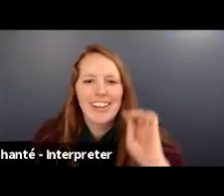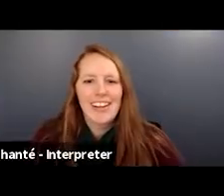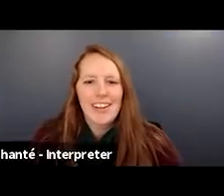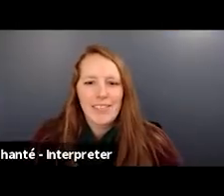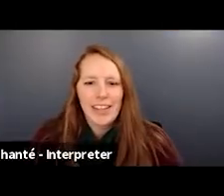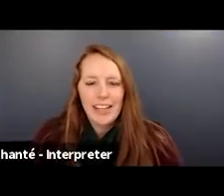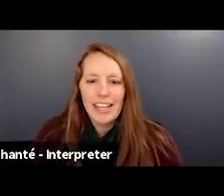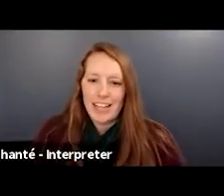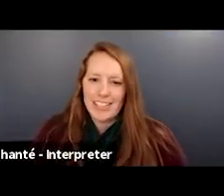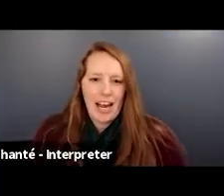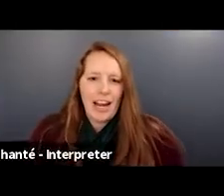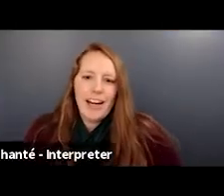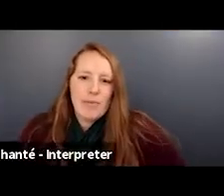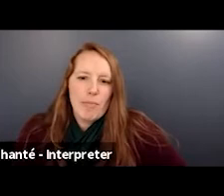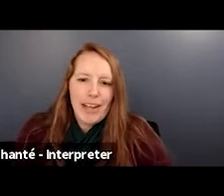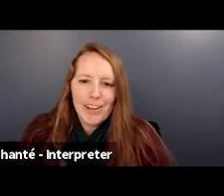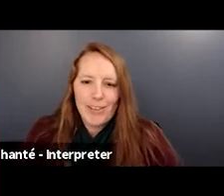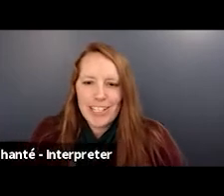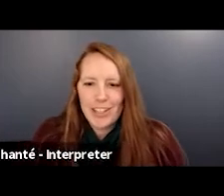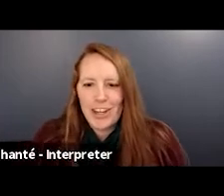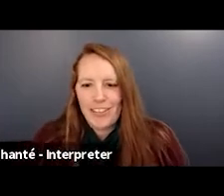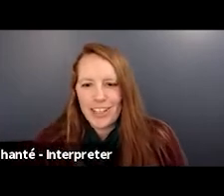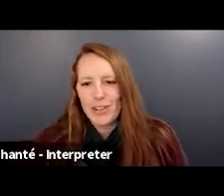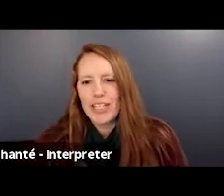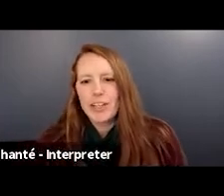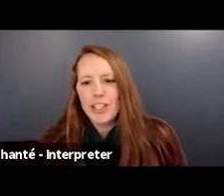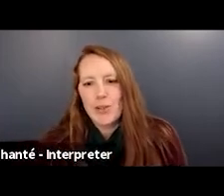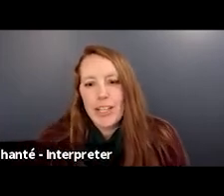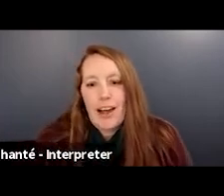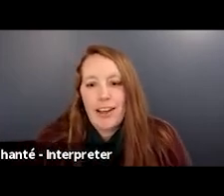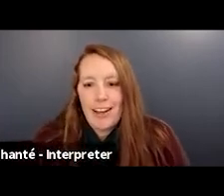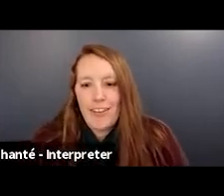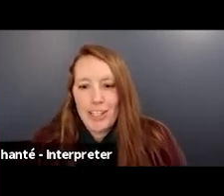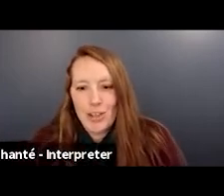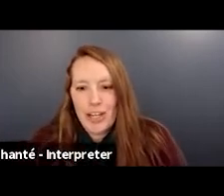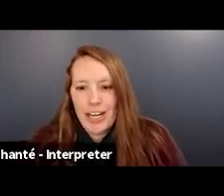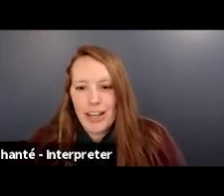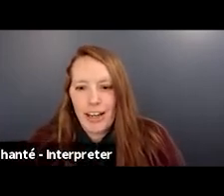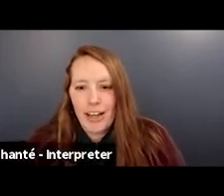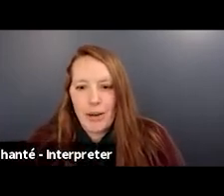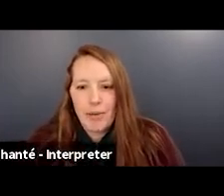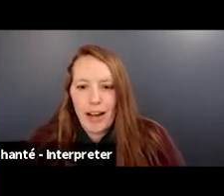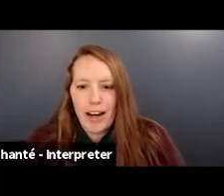Yes, I am a big researcher of history, especially Utah deaf history.